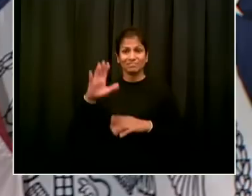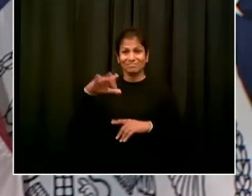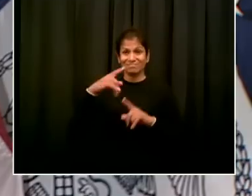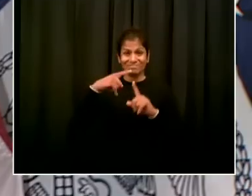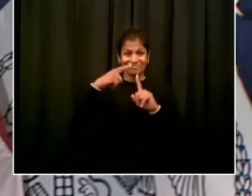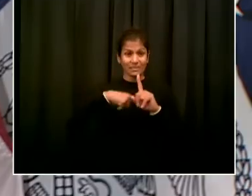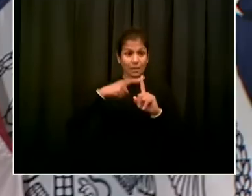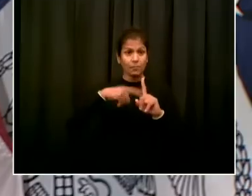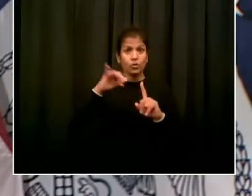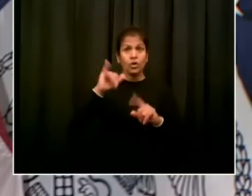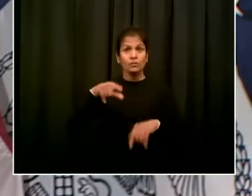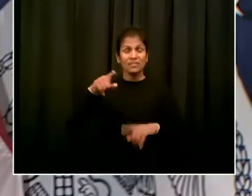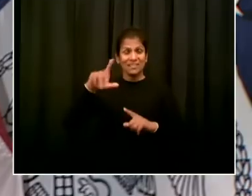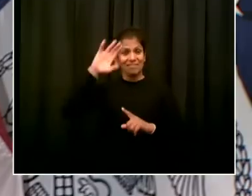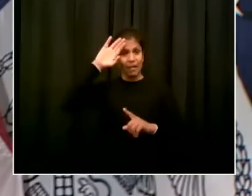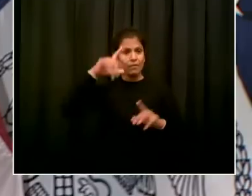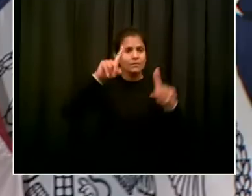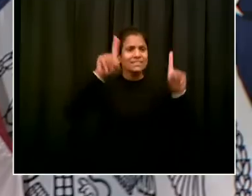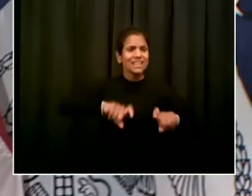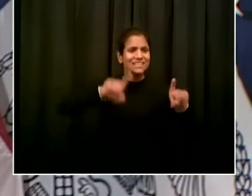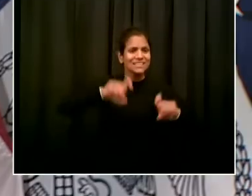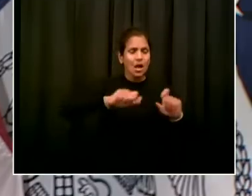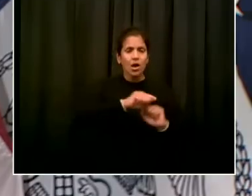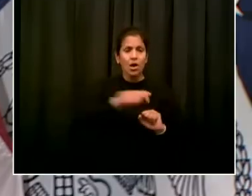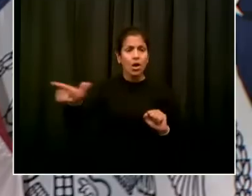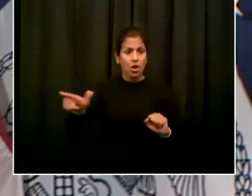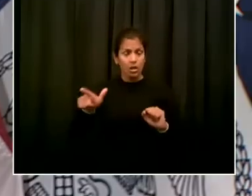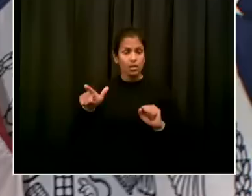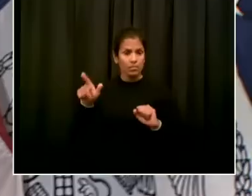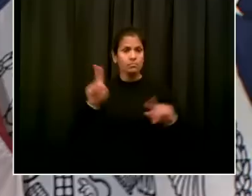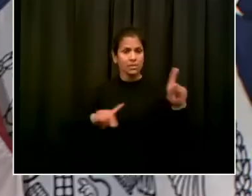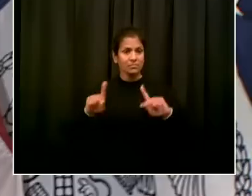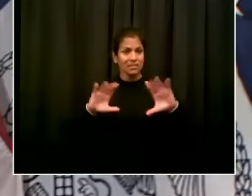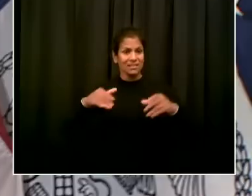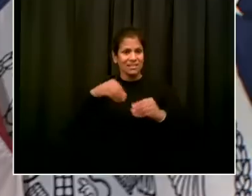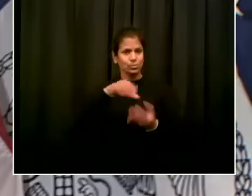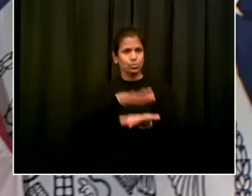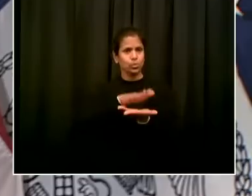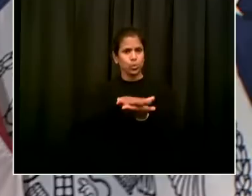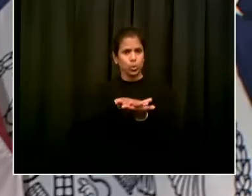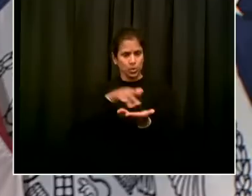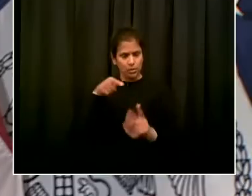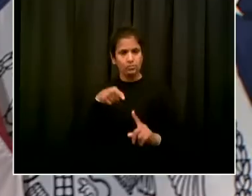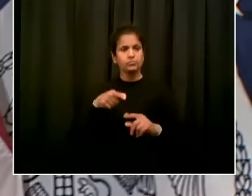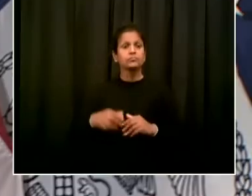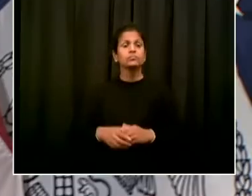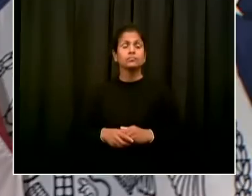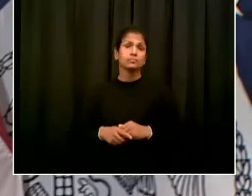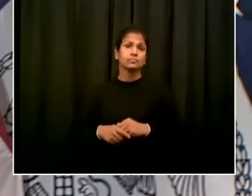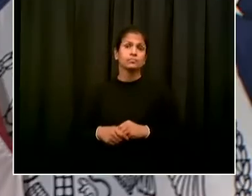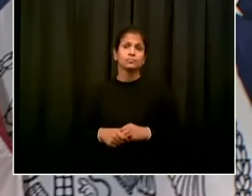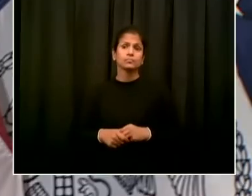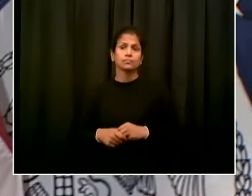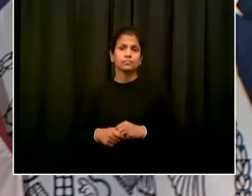ORGAN THERMOMETERS AND NOT LABE E O TTAKE TEMPERATURES OF KIDS C CRORERETCLYL